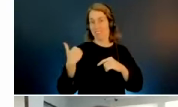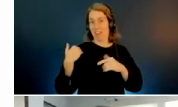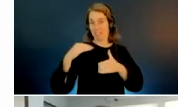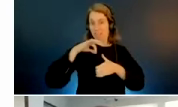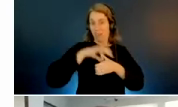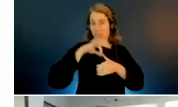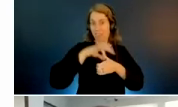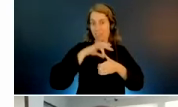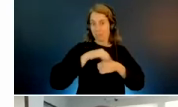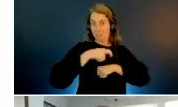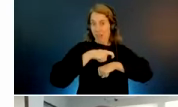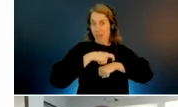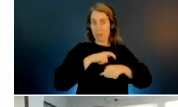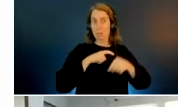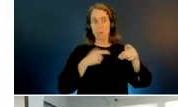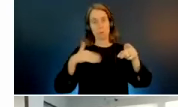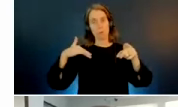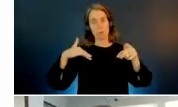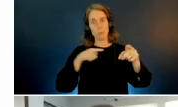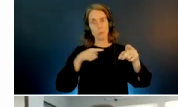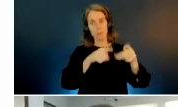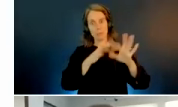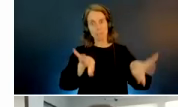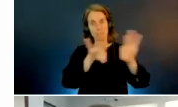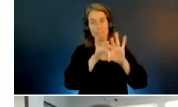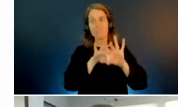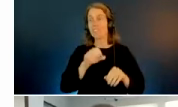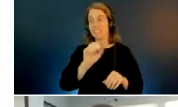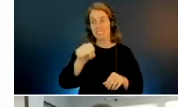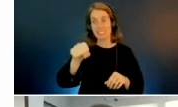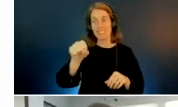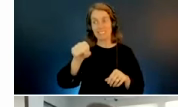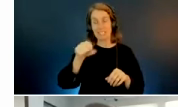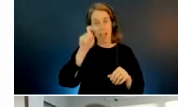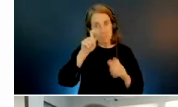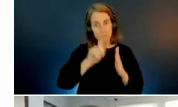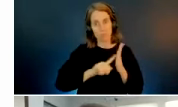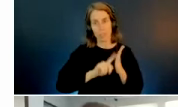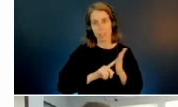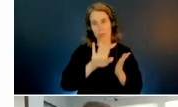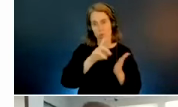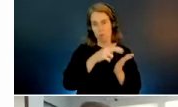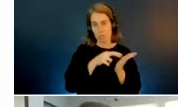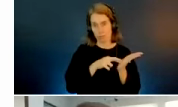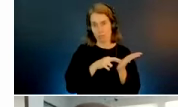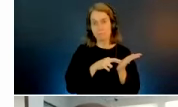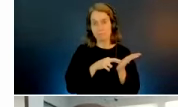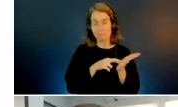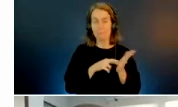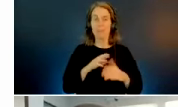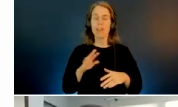you that it is very important to check your voter registration for a couple reasons one the process